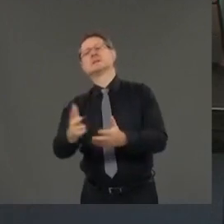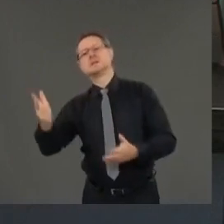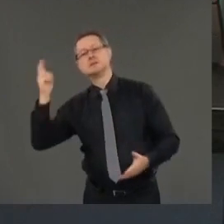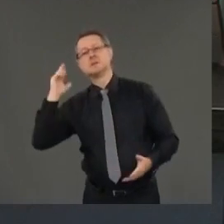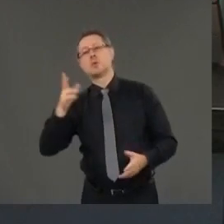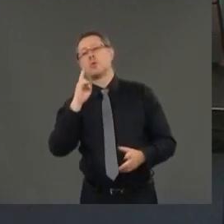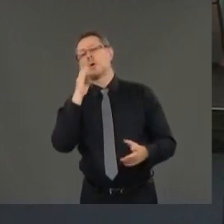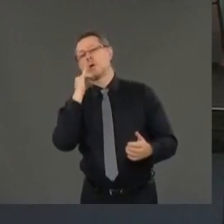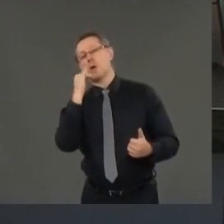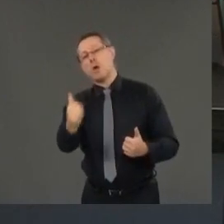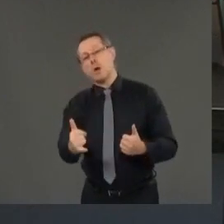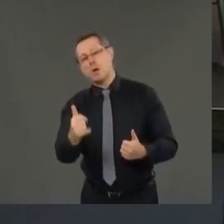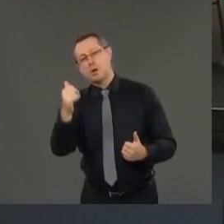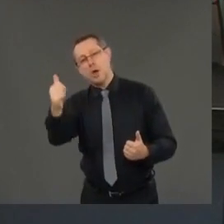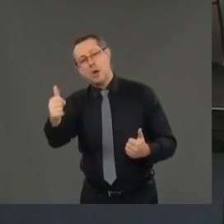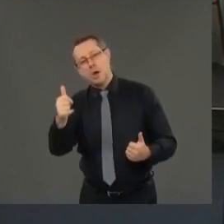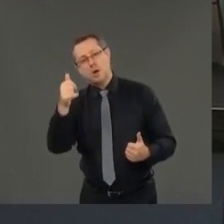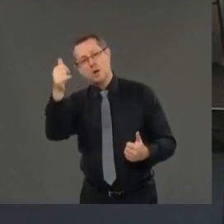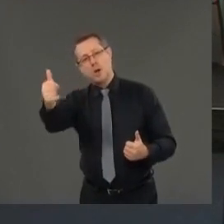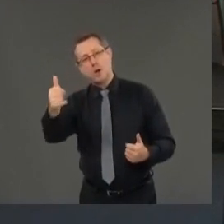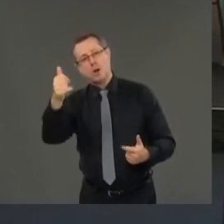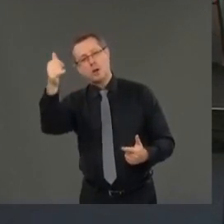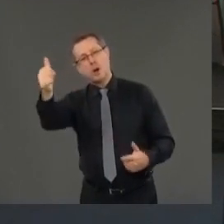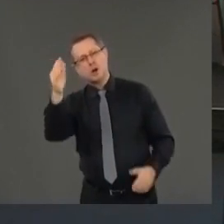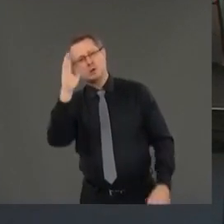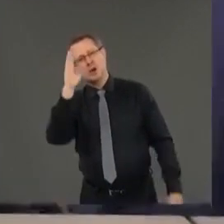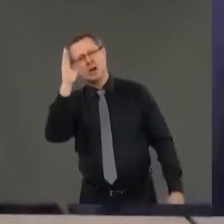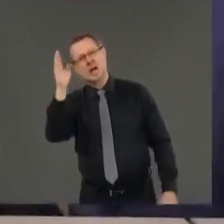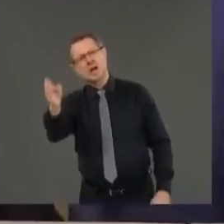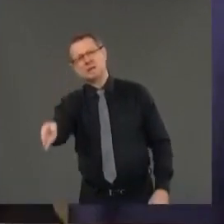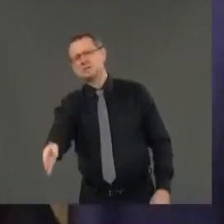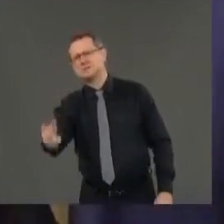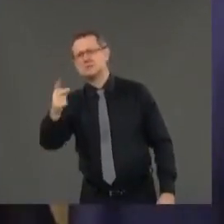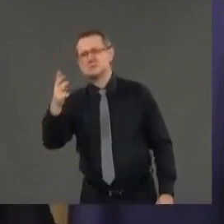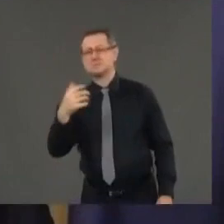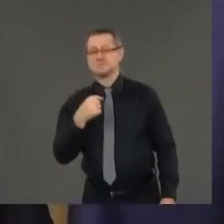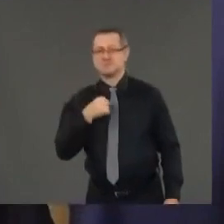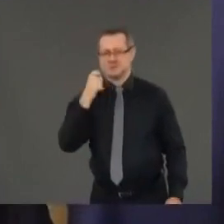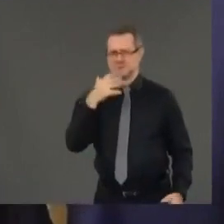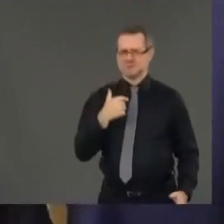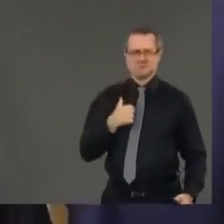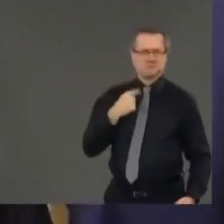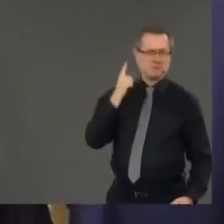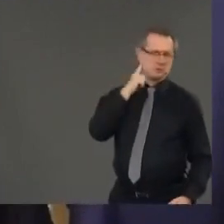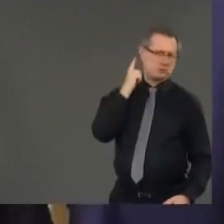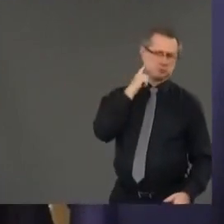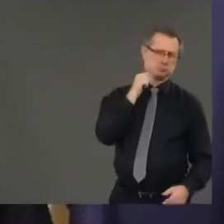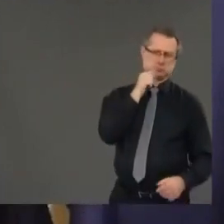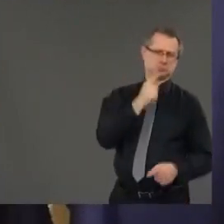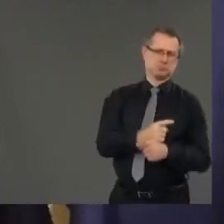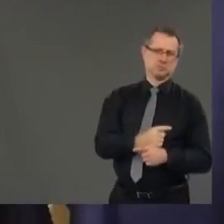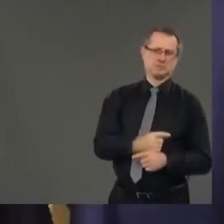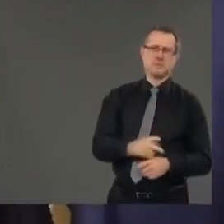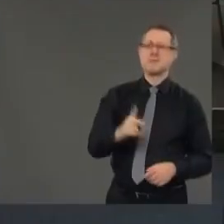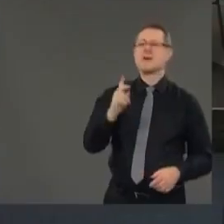VEHICLE. NOT JUST THIS WEEK, BUT IT'S